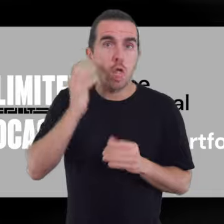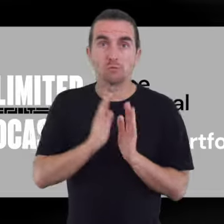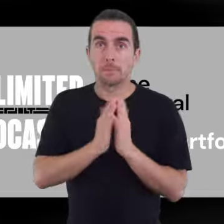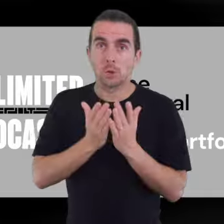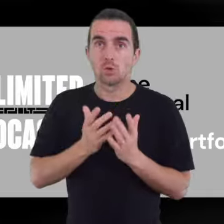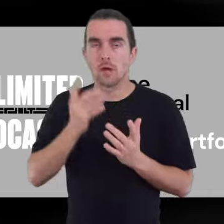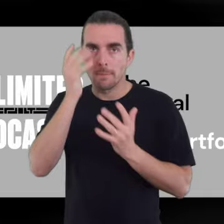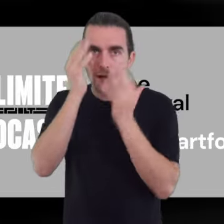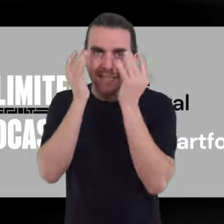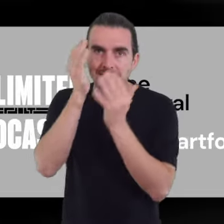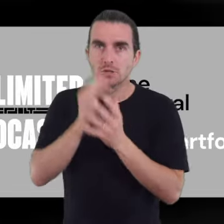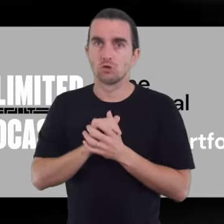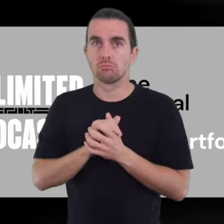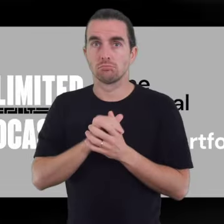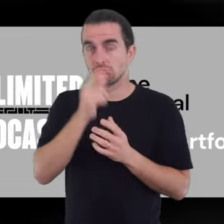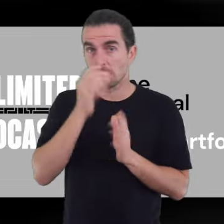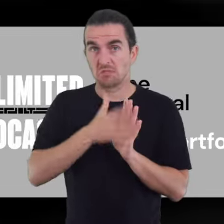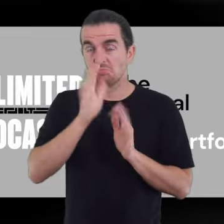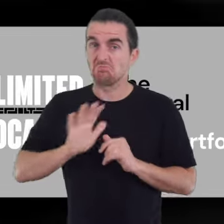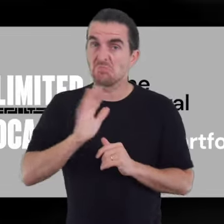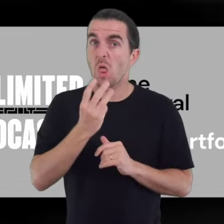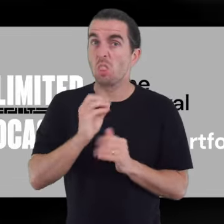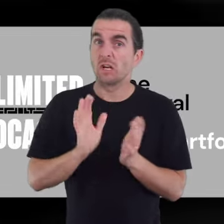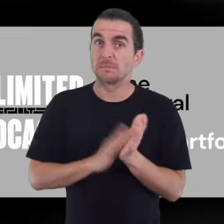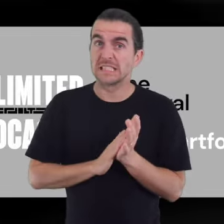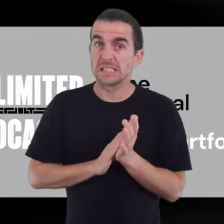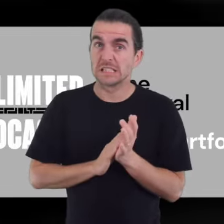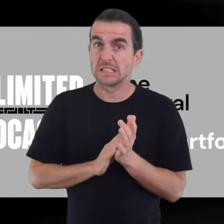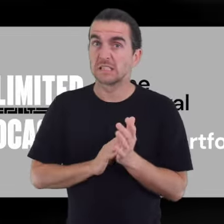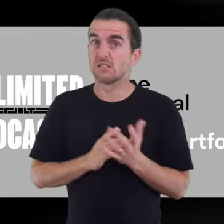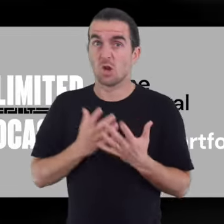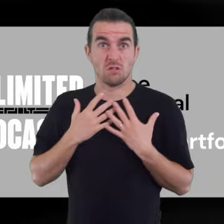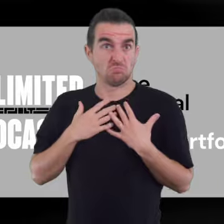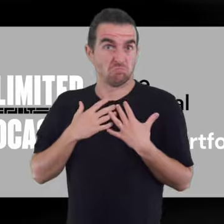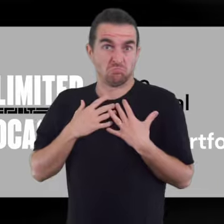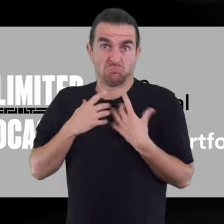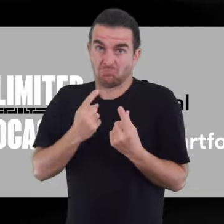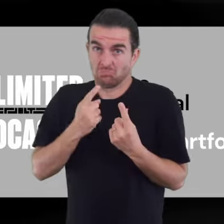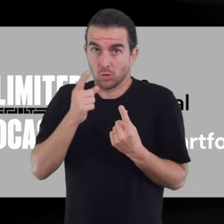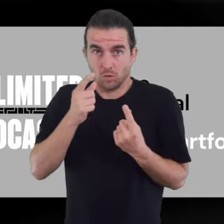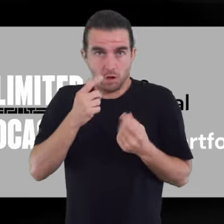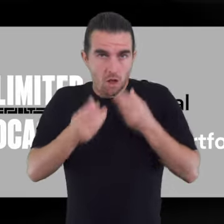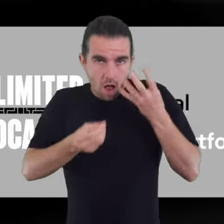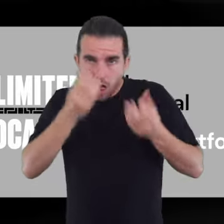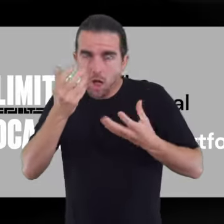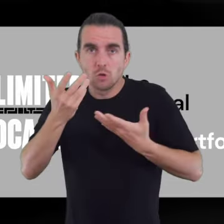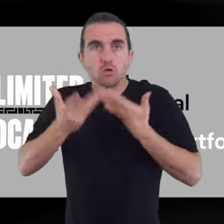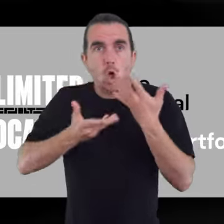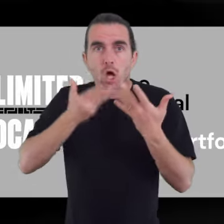I guess like an audiobook and a meditation, and it's about 30 minutes in duration. Basically, you're taken through this narrative